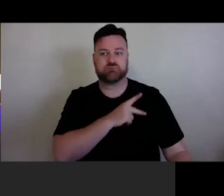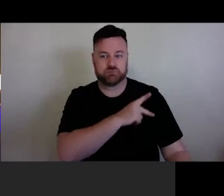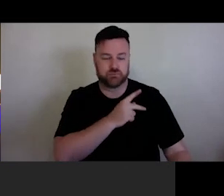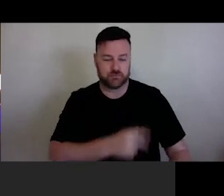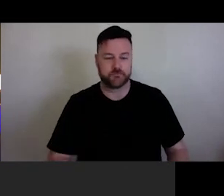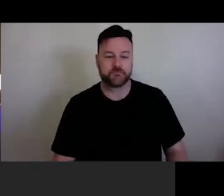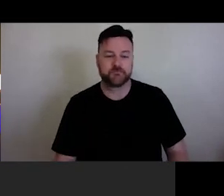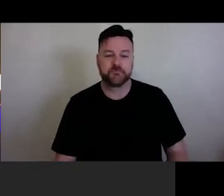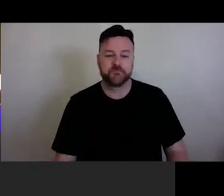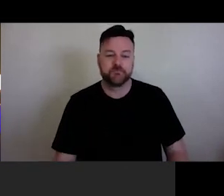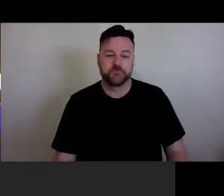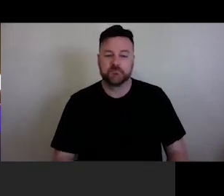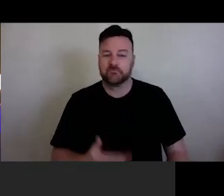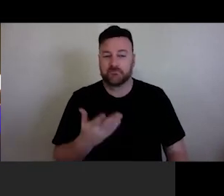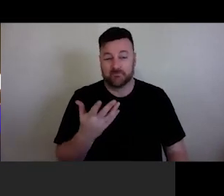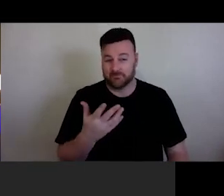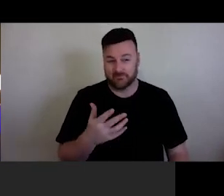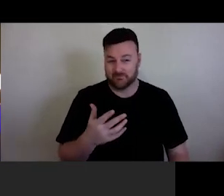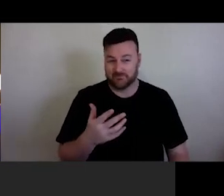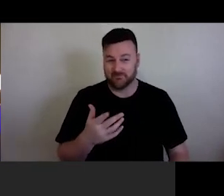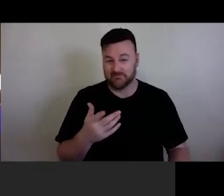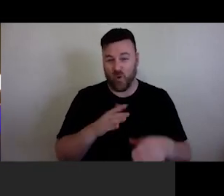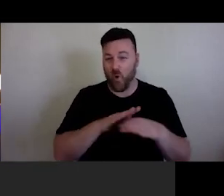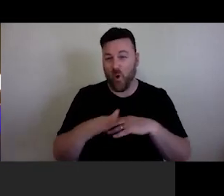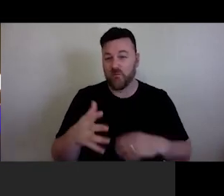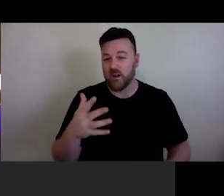to get change out of 10 to 15 grand for this set-up. We're not going to